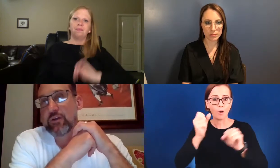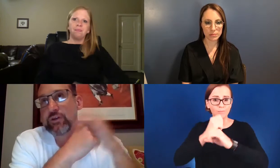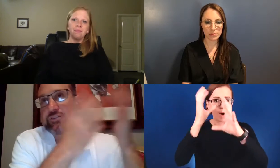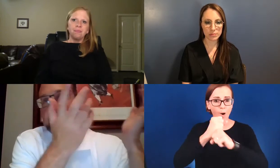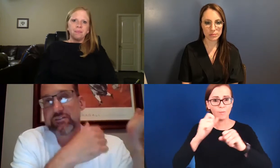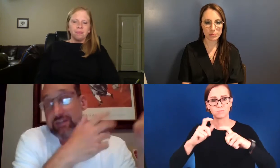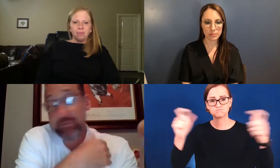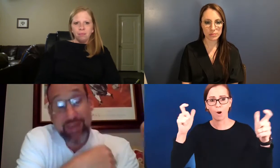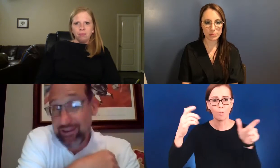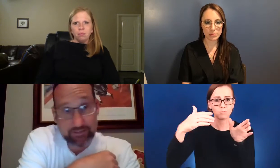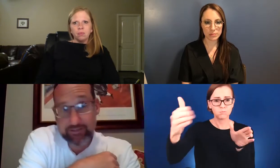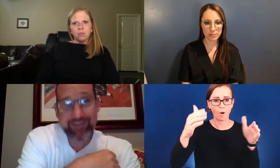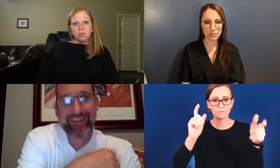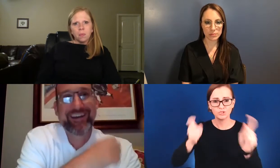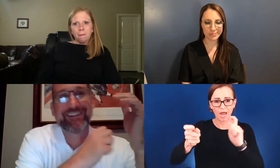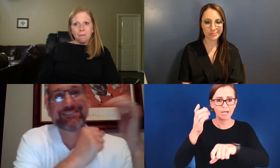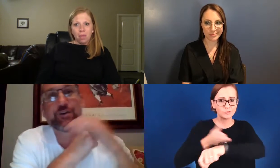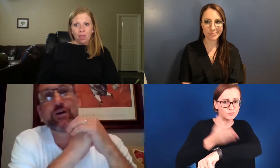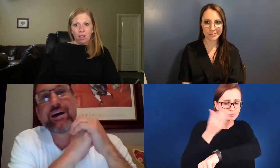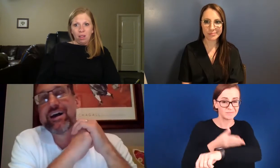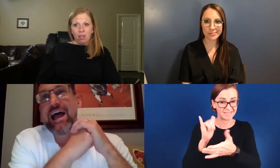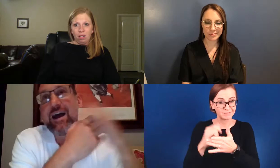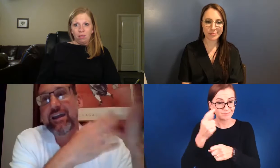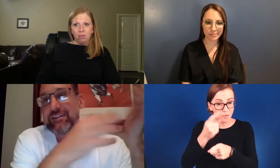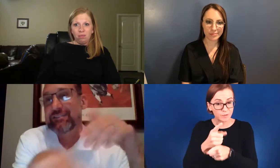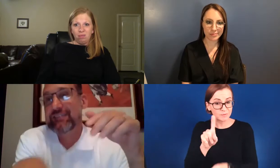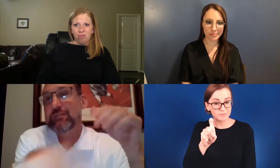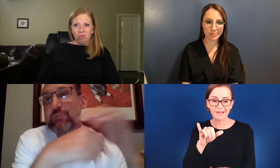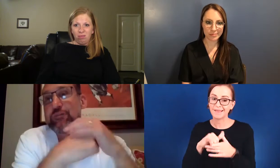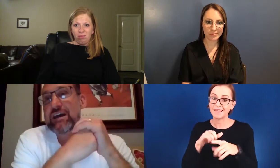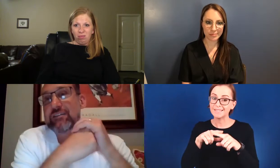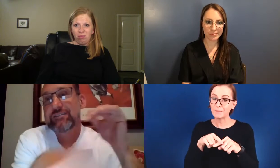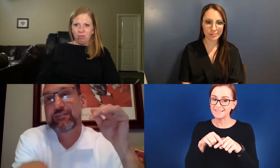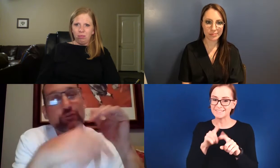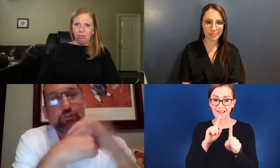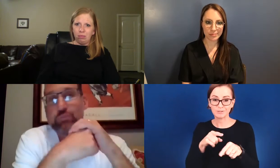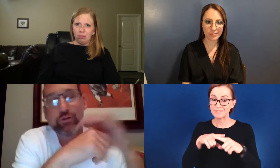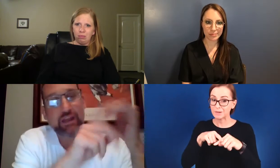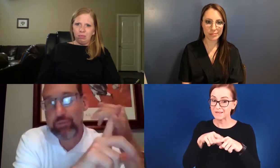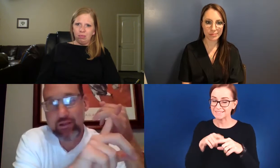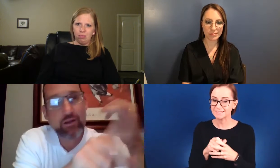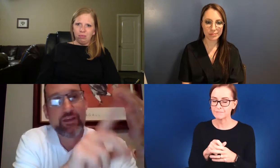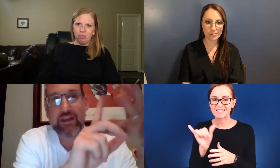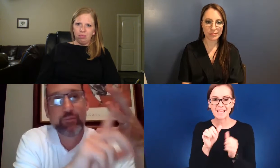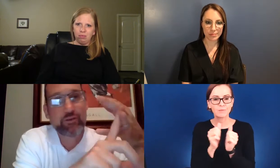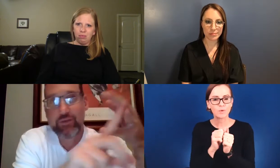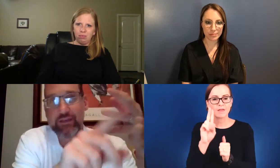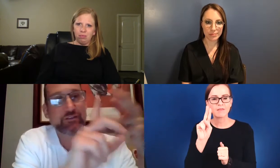And the question is, it depends. and so how, and it's the same type of analysis as for undue burden, how big are they? How many locations?